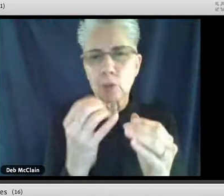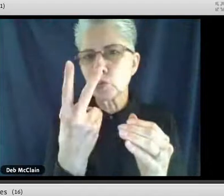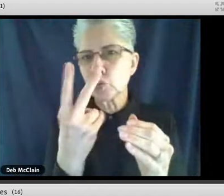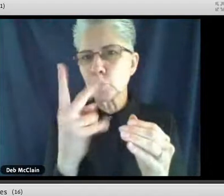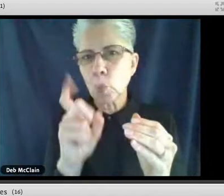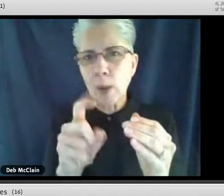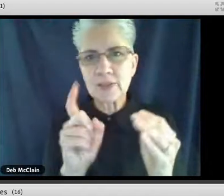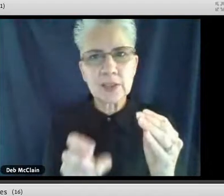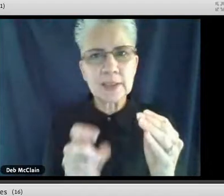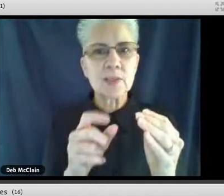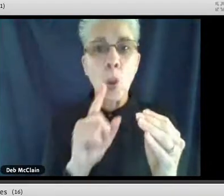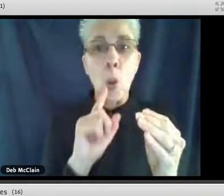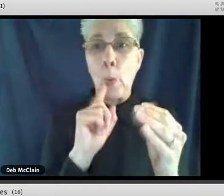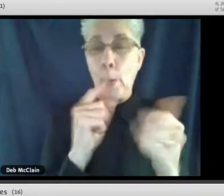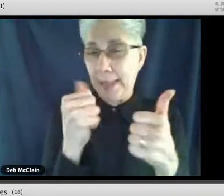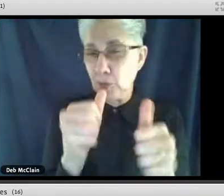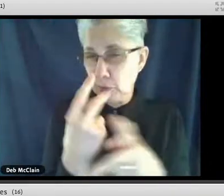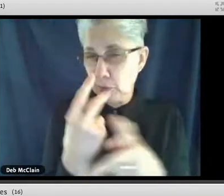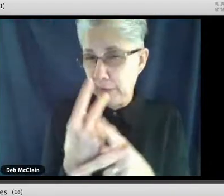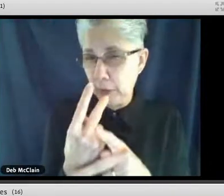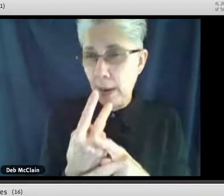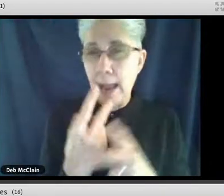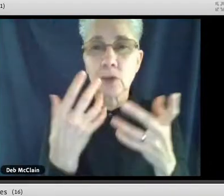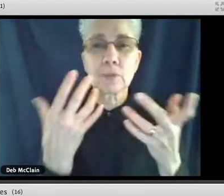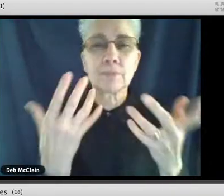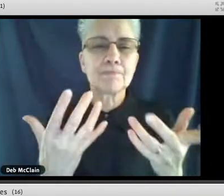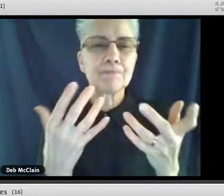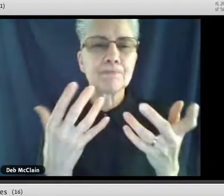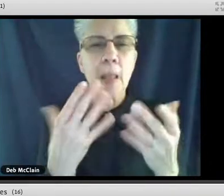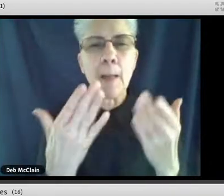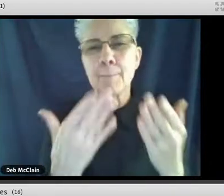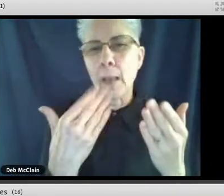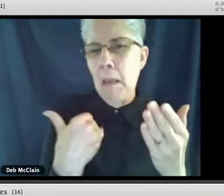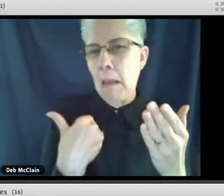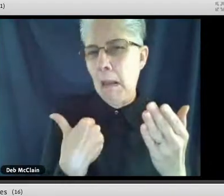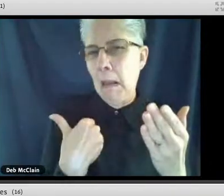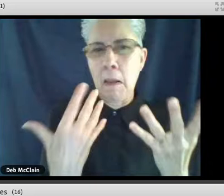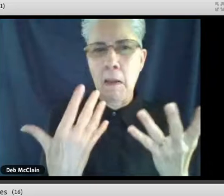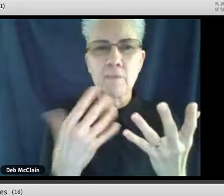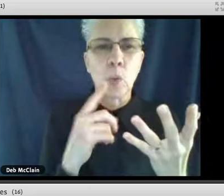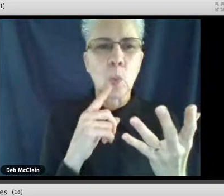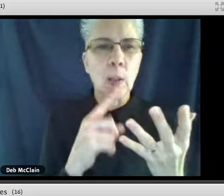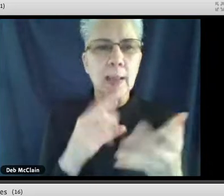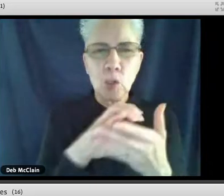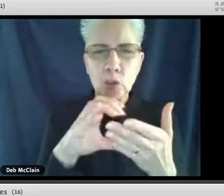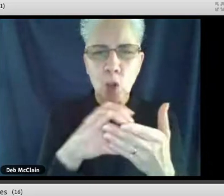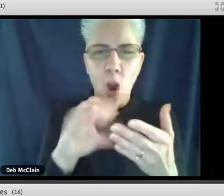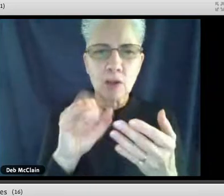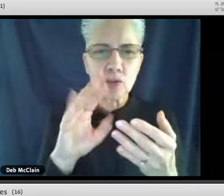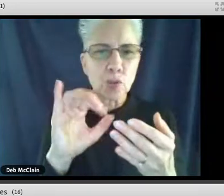where you're really trying to figure out... Maybe you had really... Your card sorting and your UX study